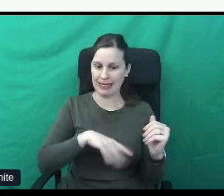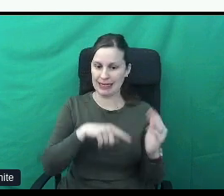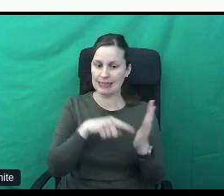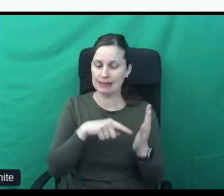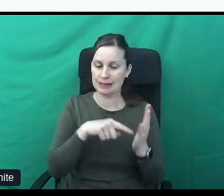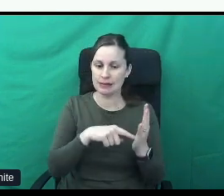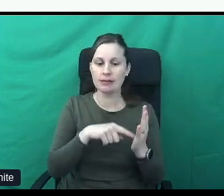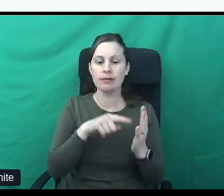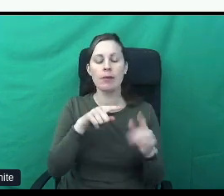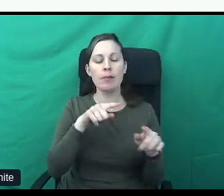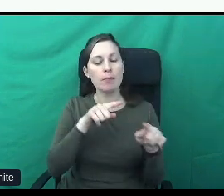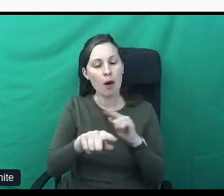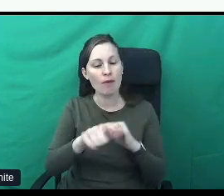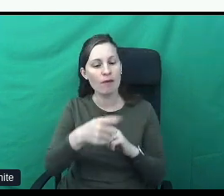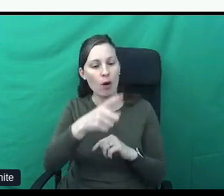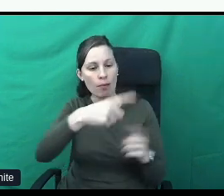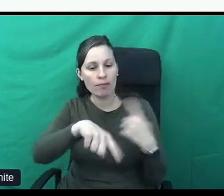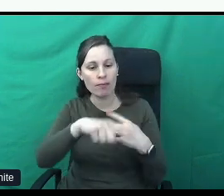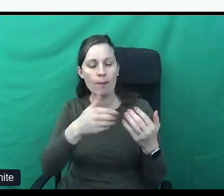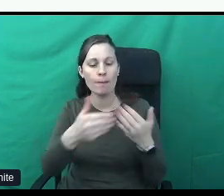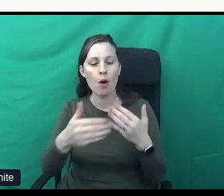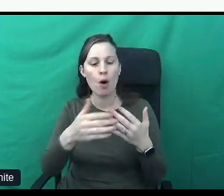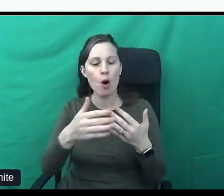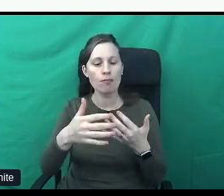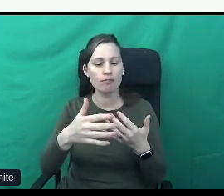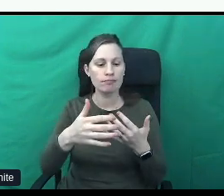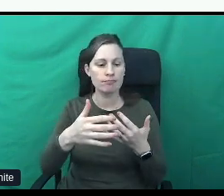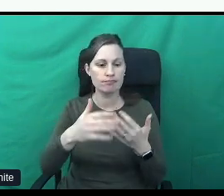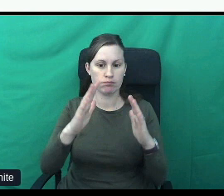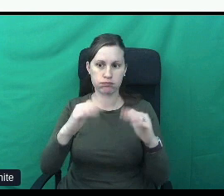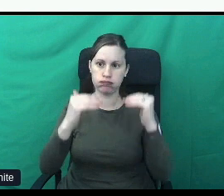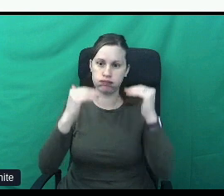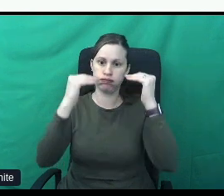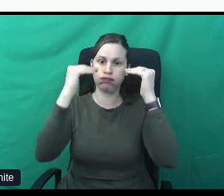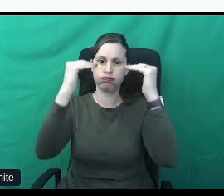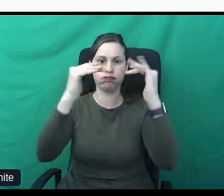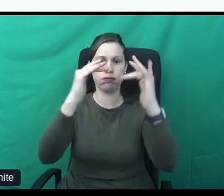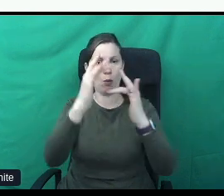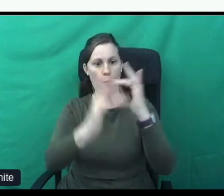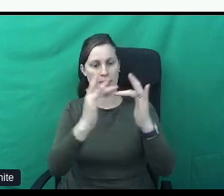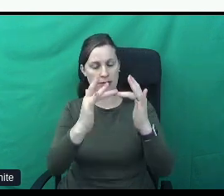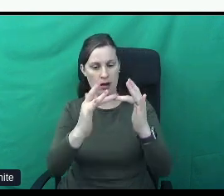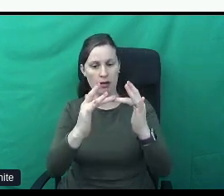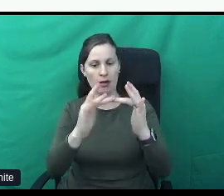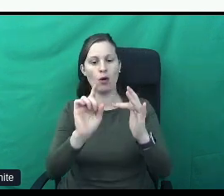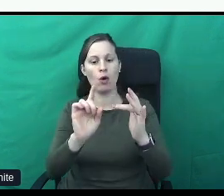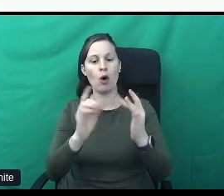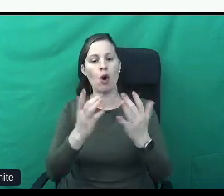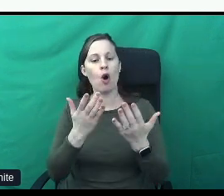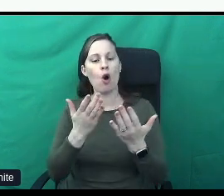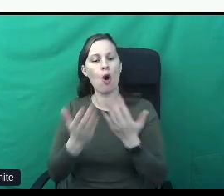sophisticated application end of the way as opposed to plains of content driven sites.